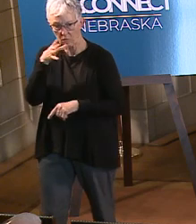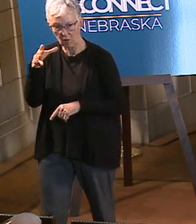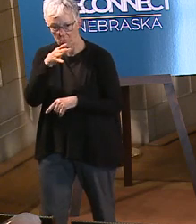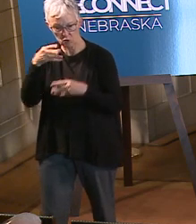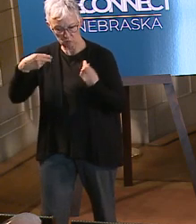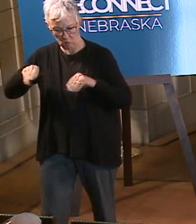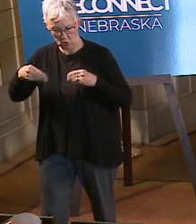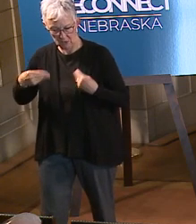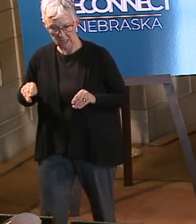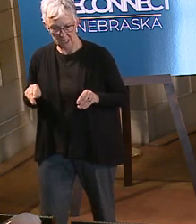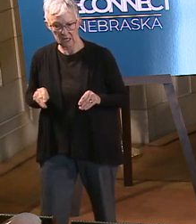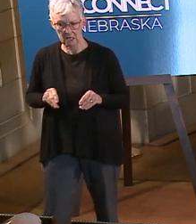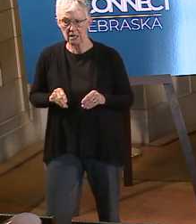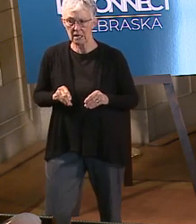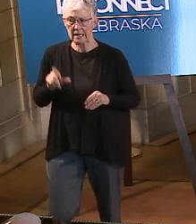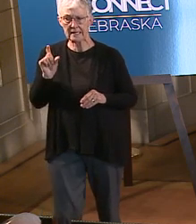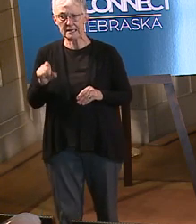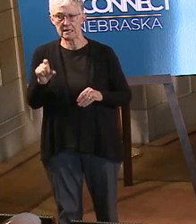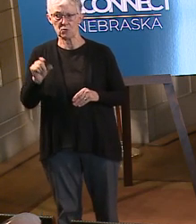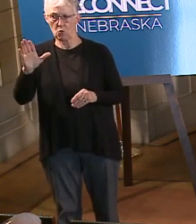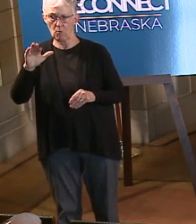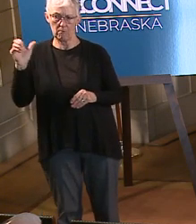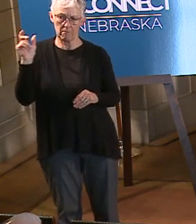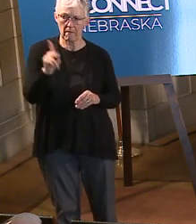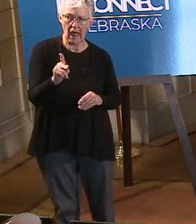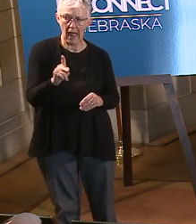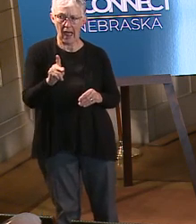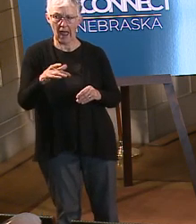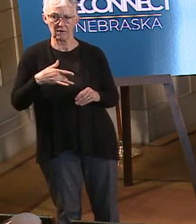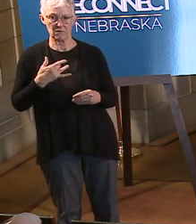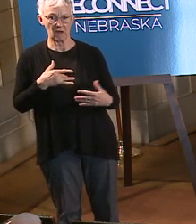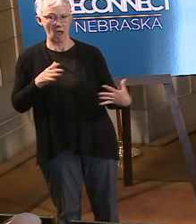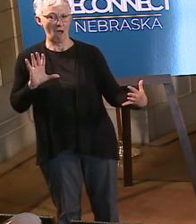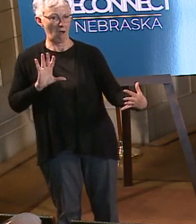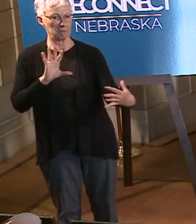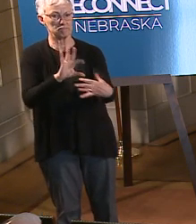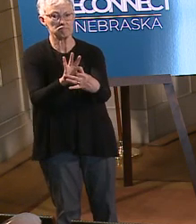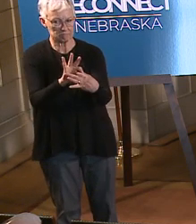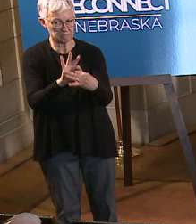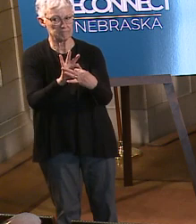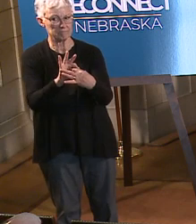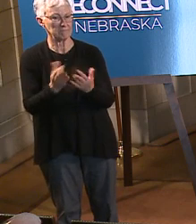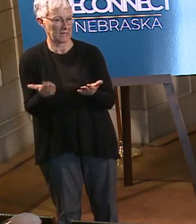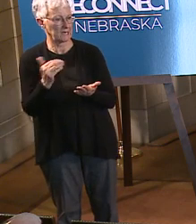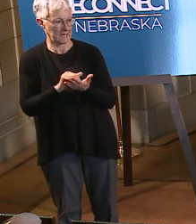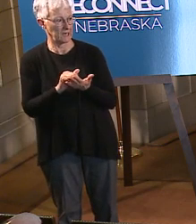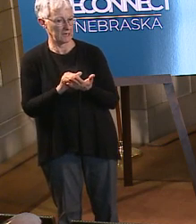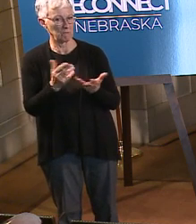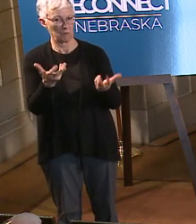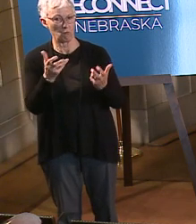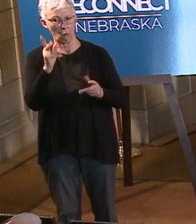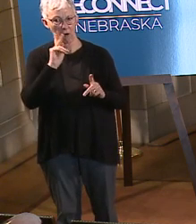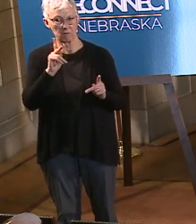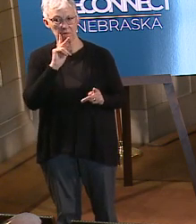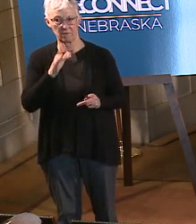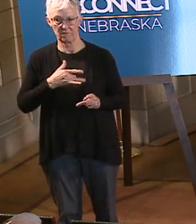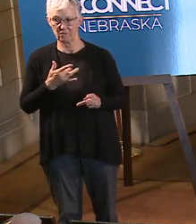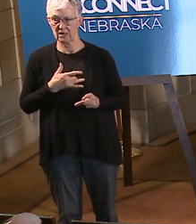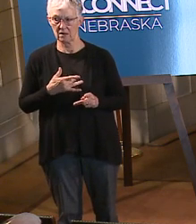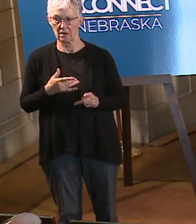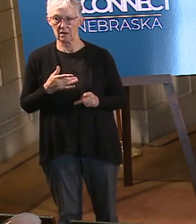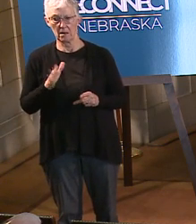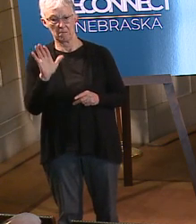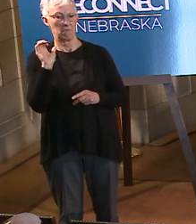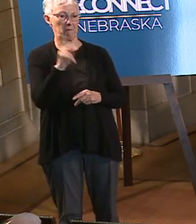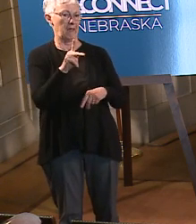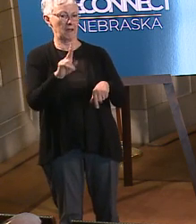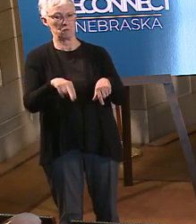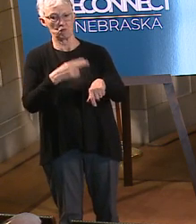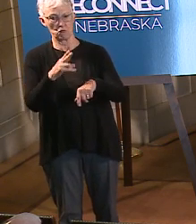TO THE MUSEUM, GO TO THE